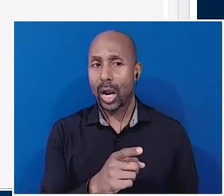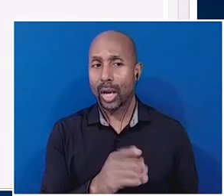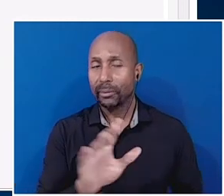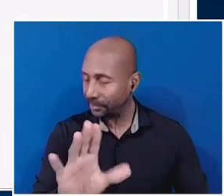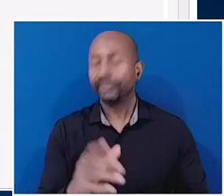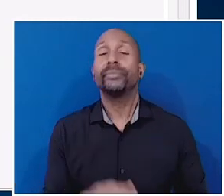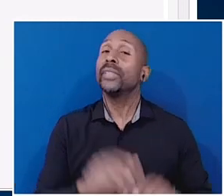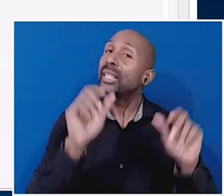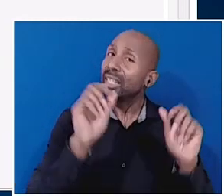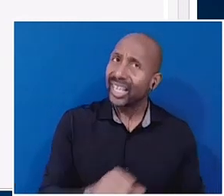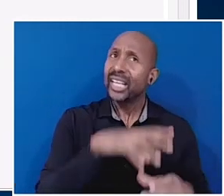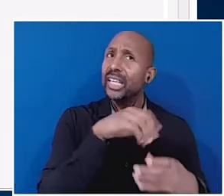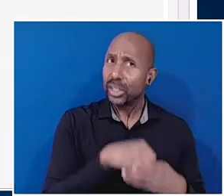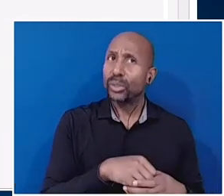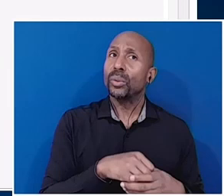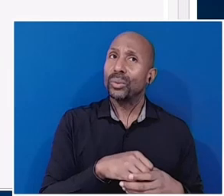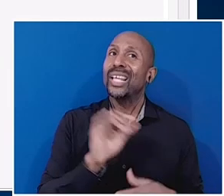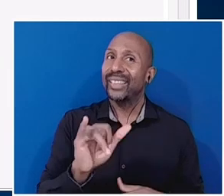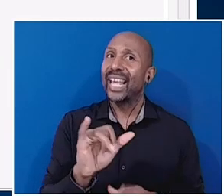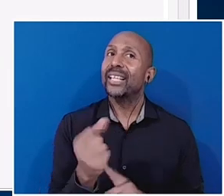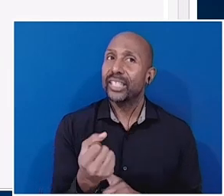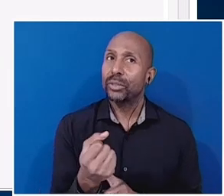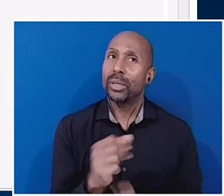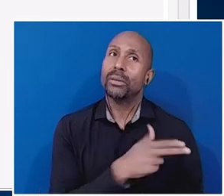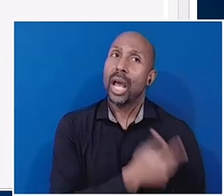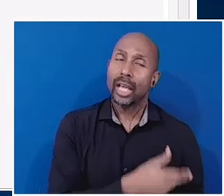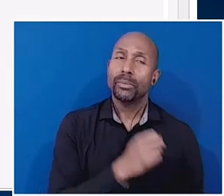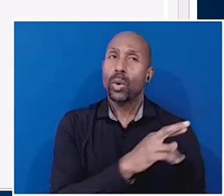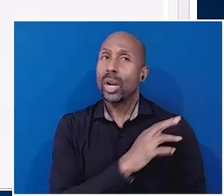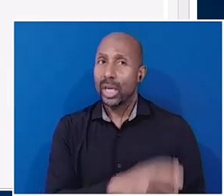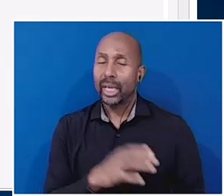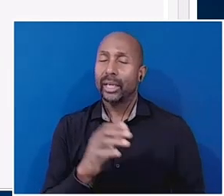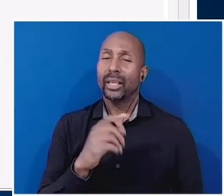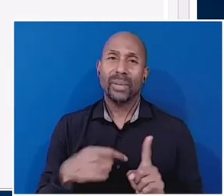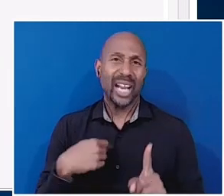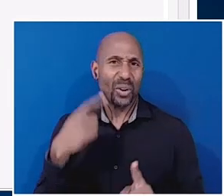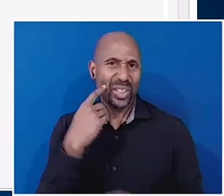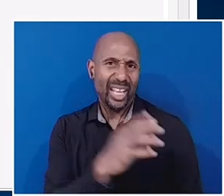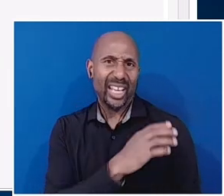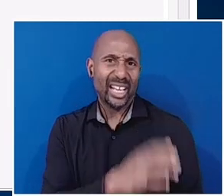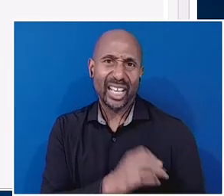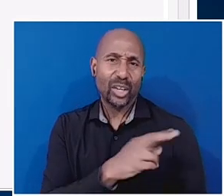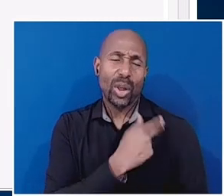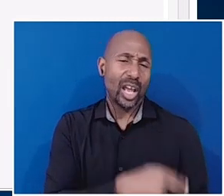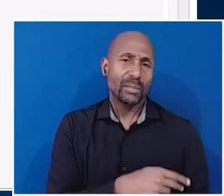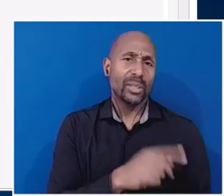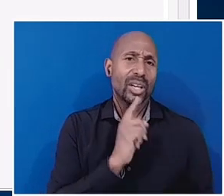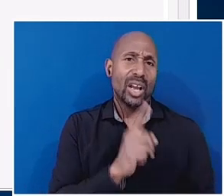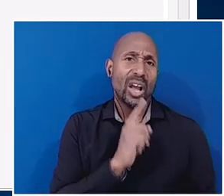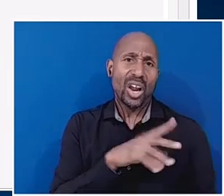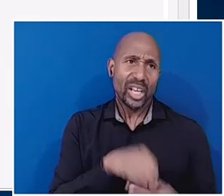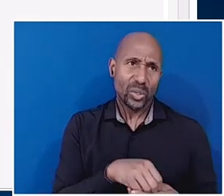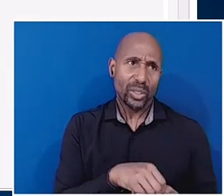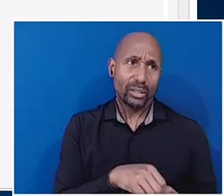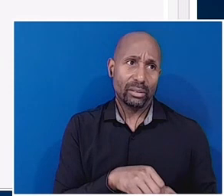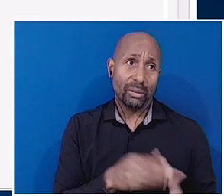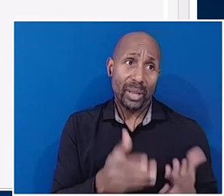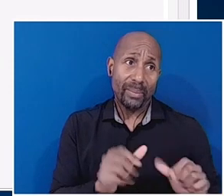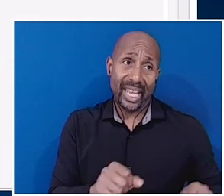could include a hospital or clinic, but I don't think clinic or a hospital are included. Greg, can you come in and speak to that? Greg's got his hand up. Go ahead, Greg.